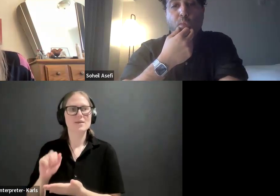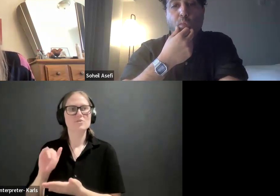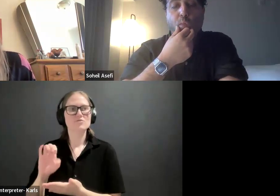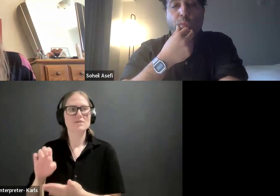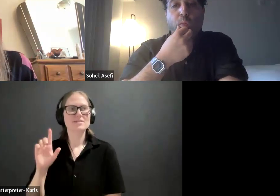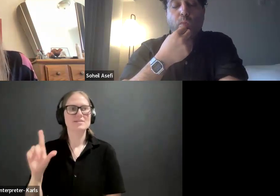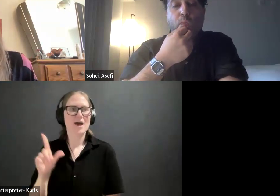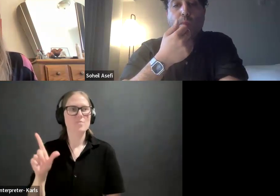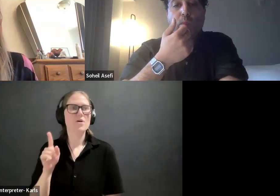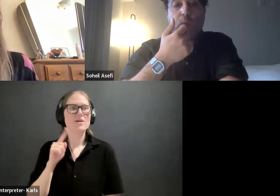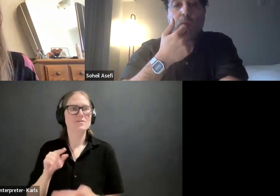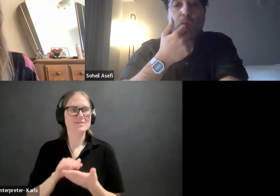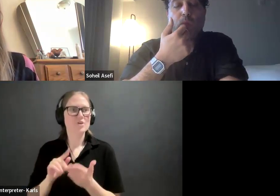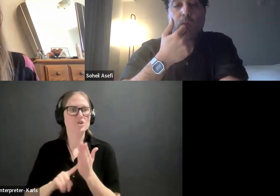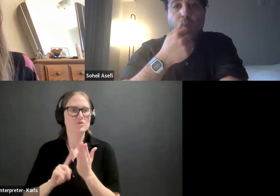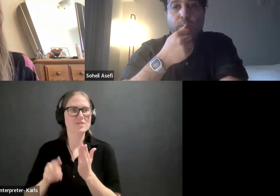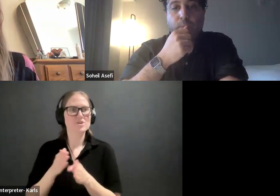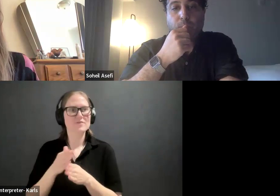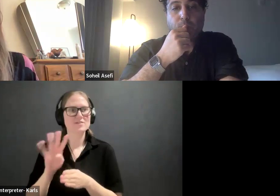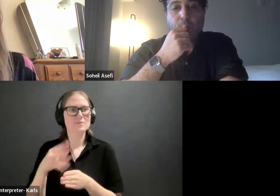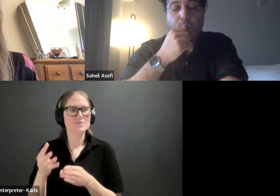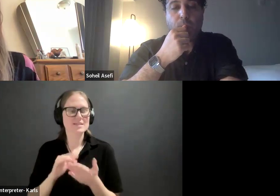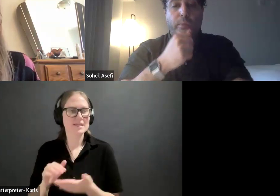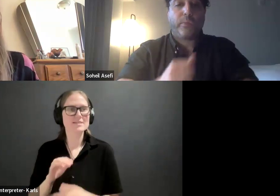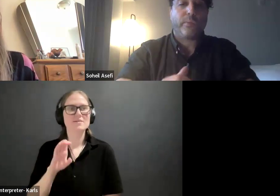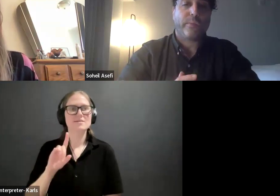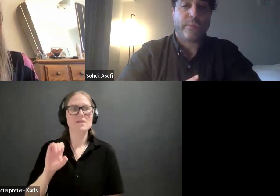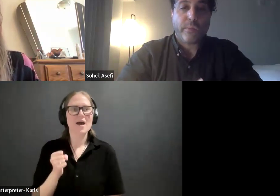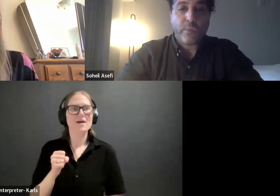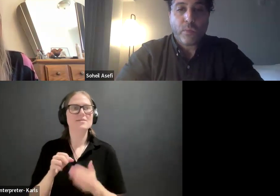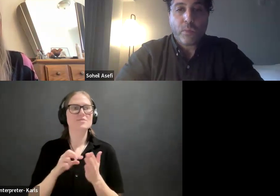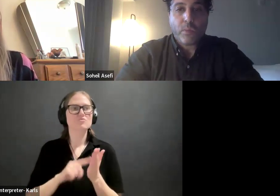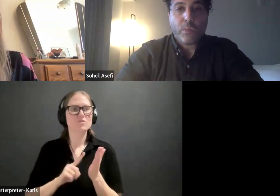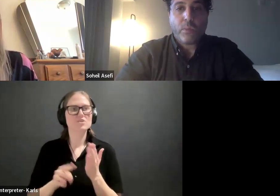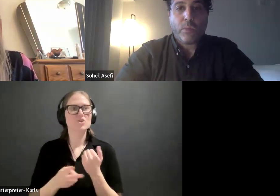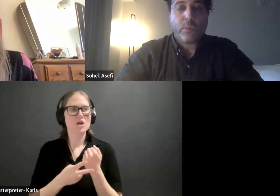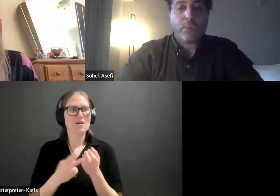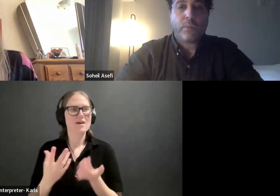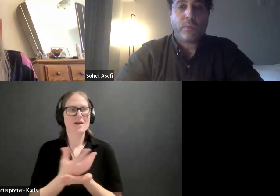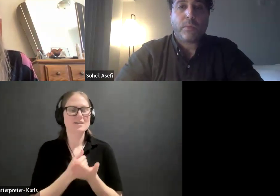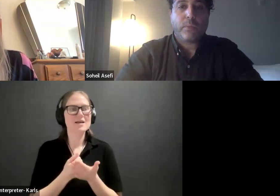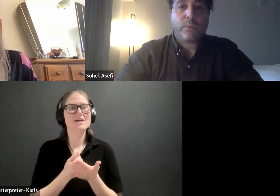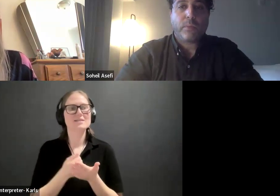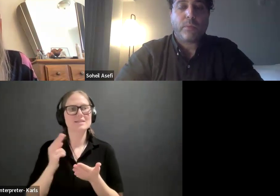The Clogs Research Archive collects the material history of the center from its founding in 1986 until now.